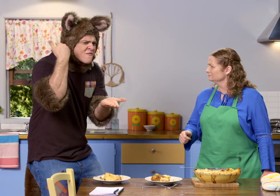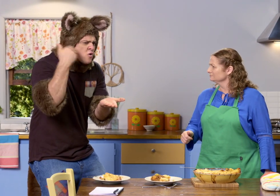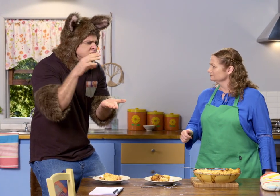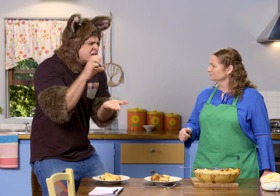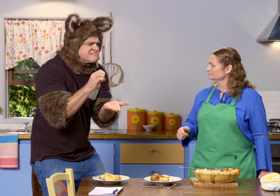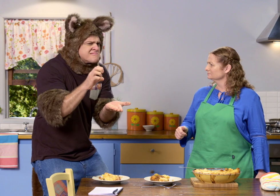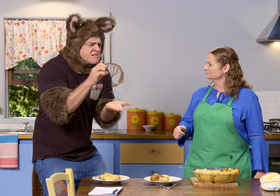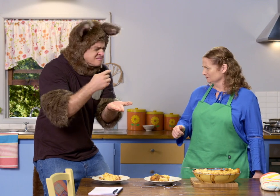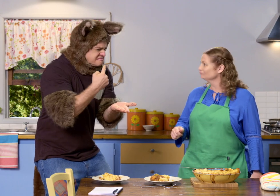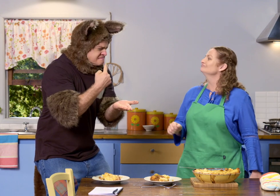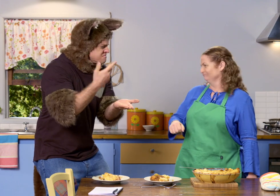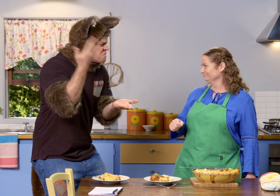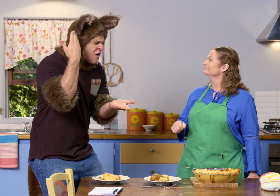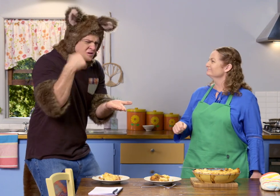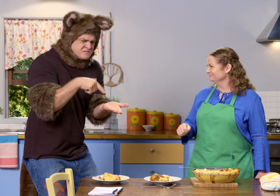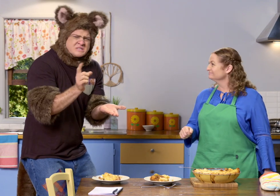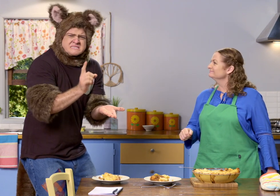I've tasted this before. It's crunchy. What is it?